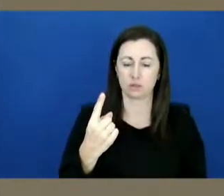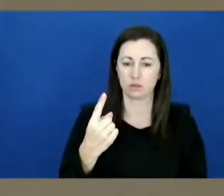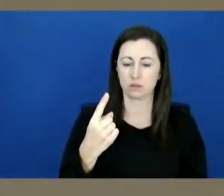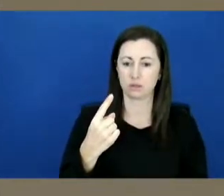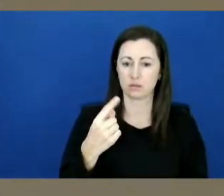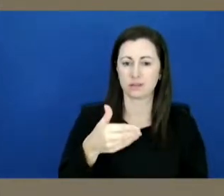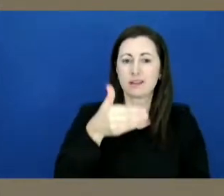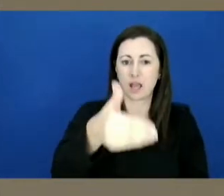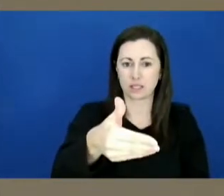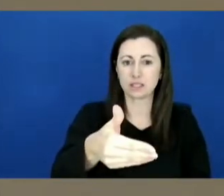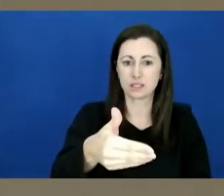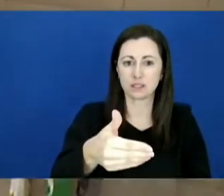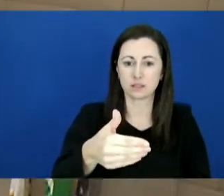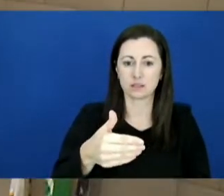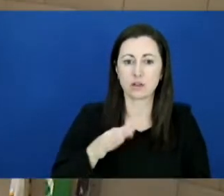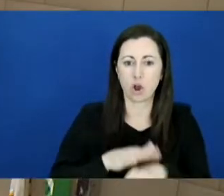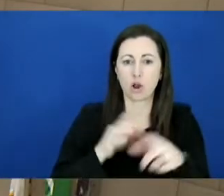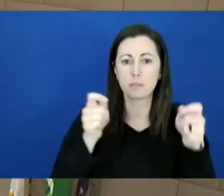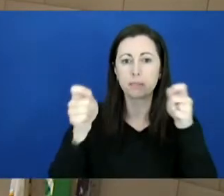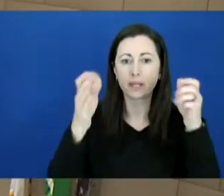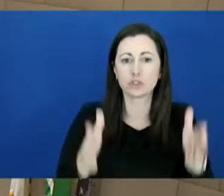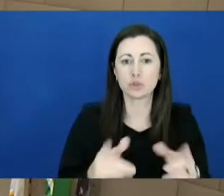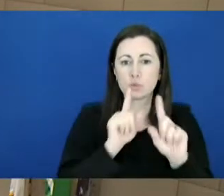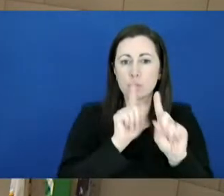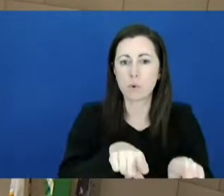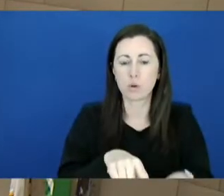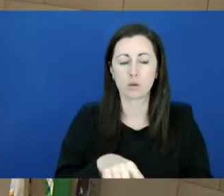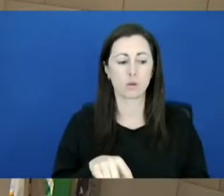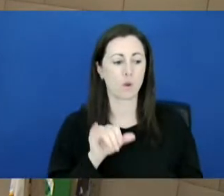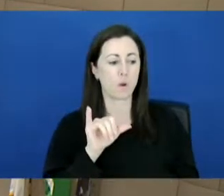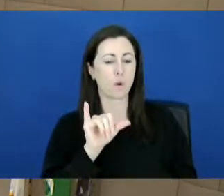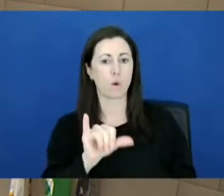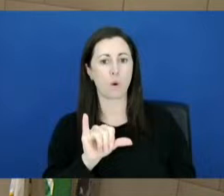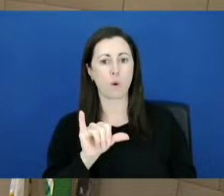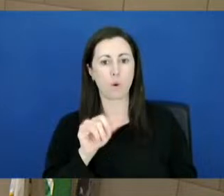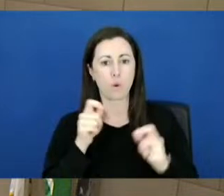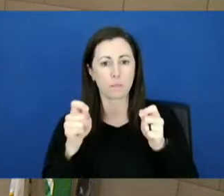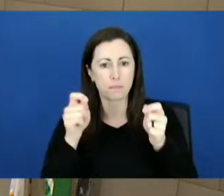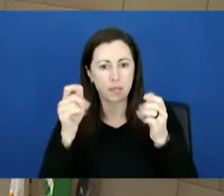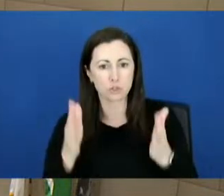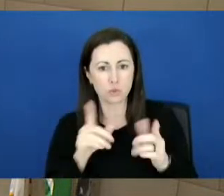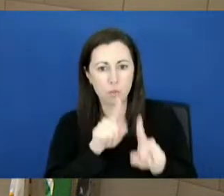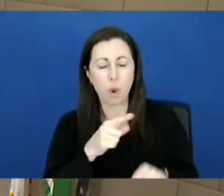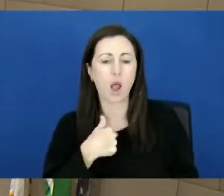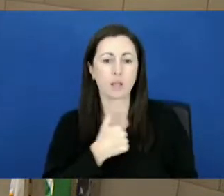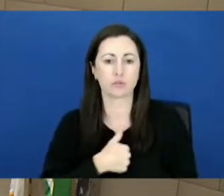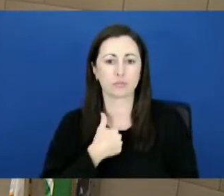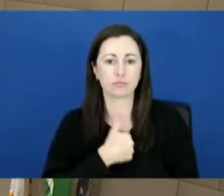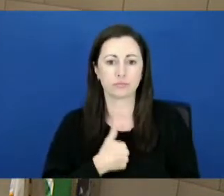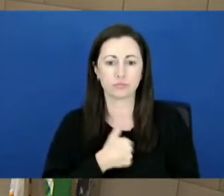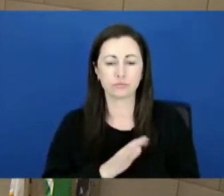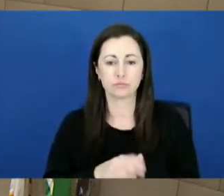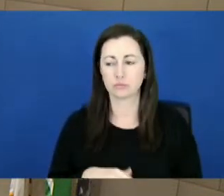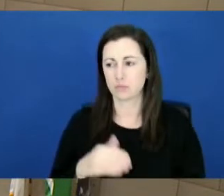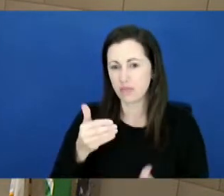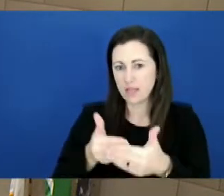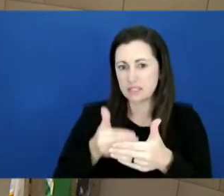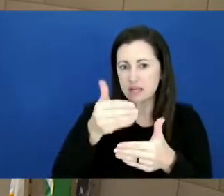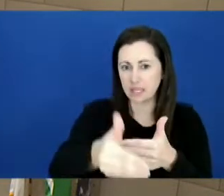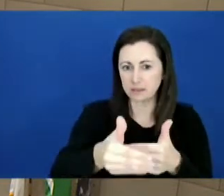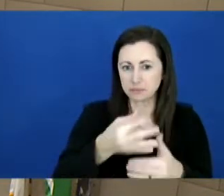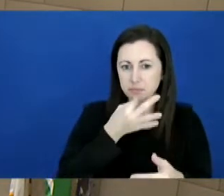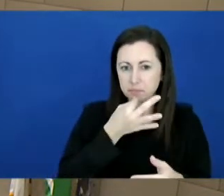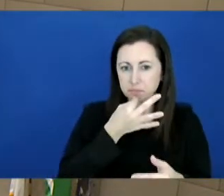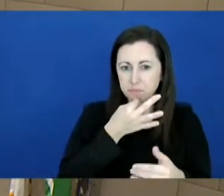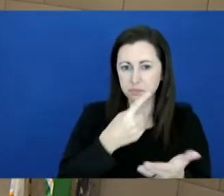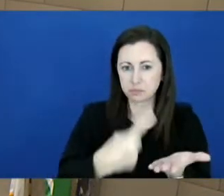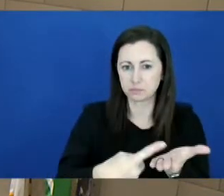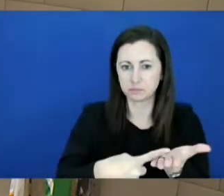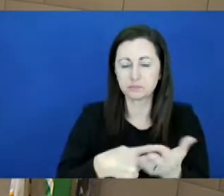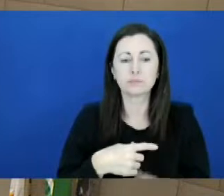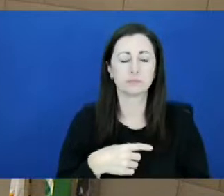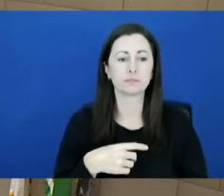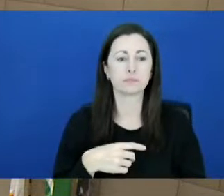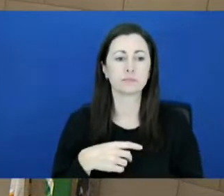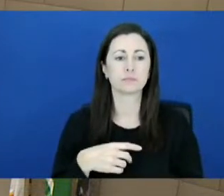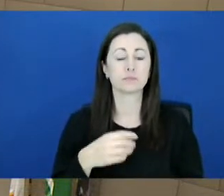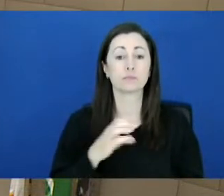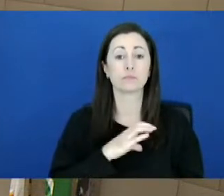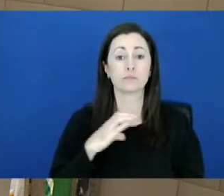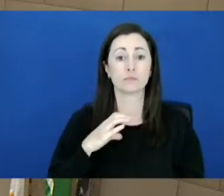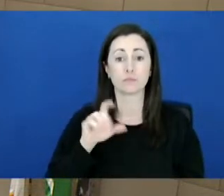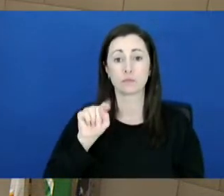THAT'S NOT THIS ONE.